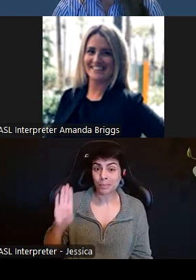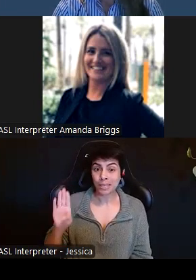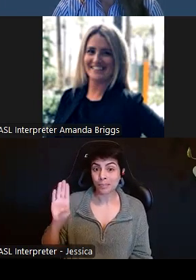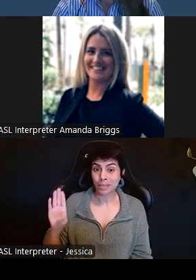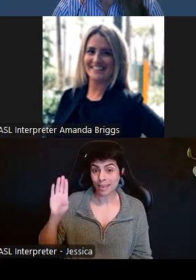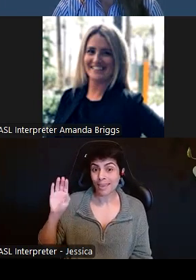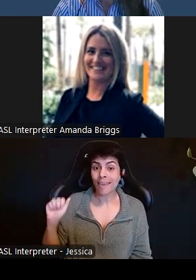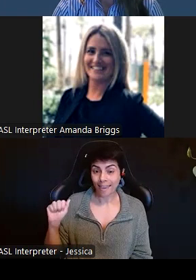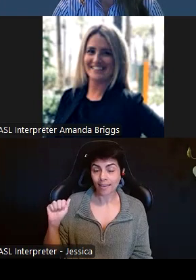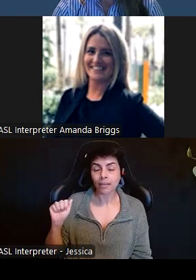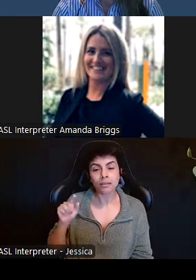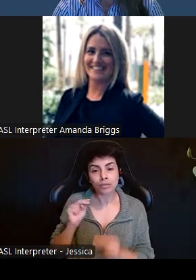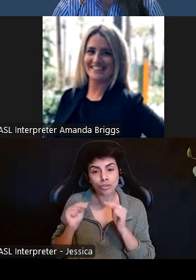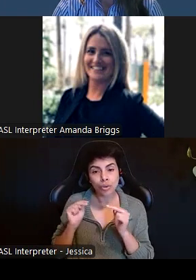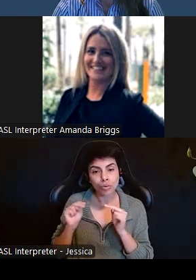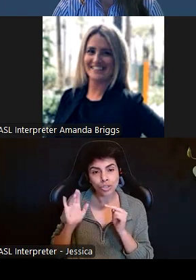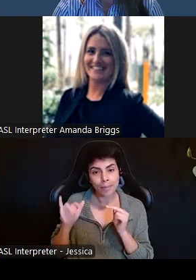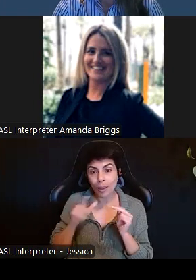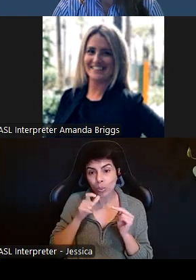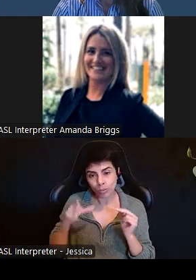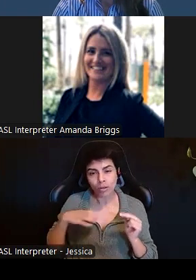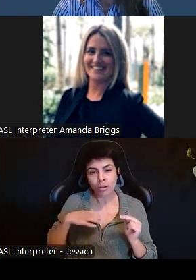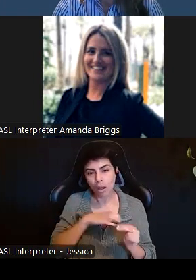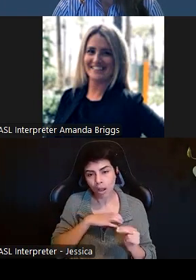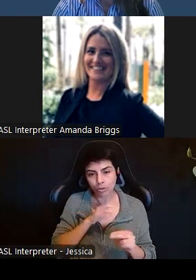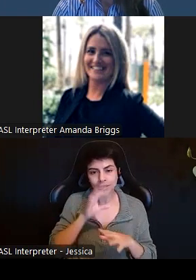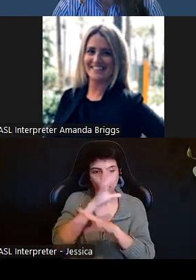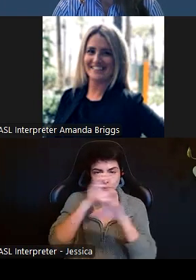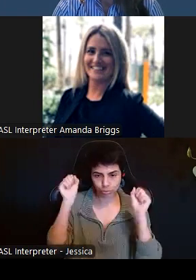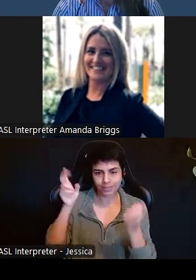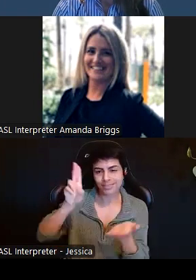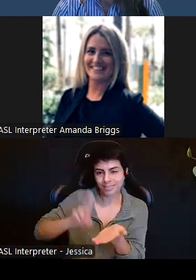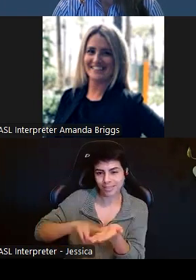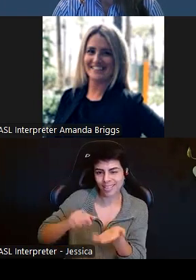This was negotiated by Congress and signed into law by President Trump in July 2025.